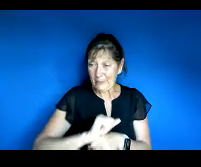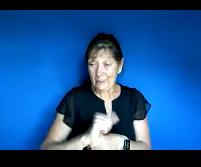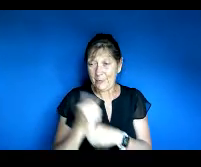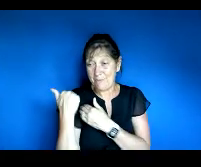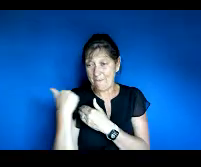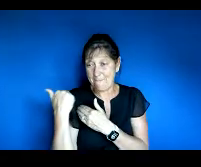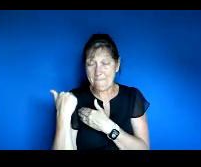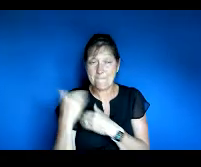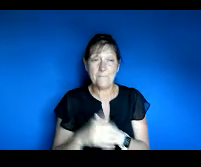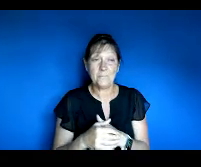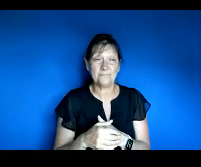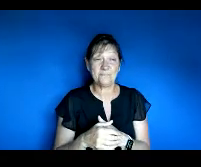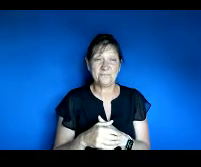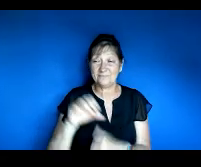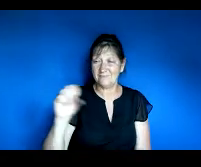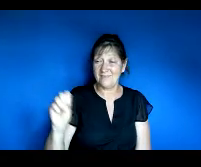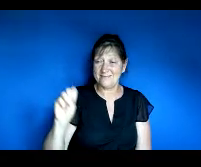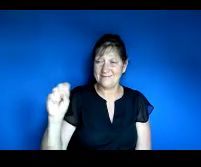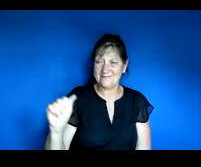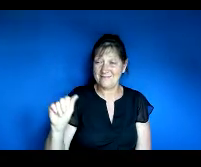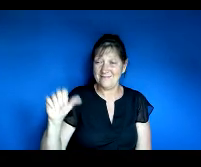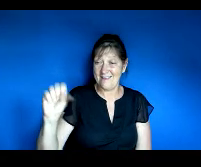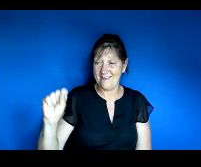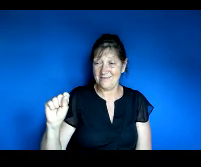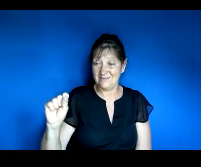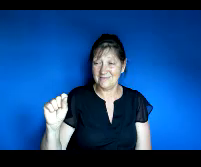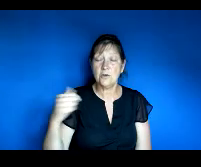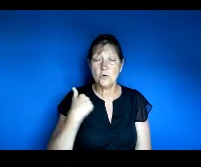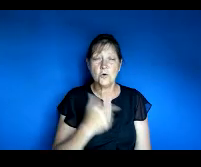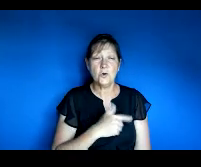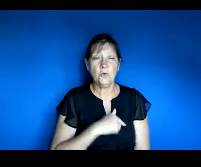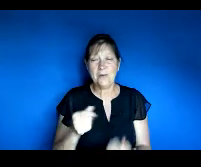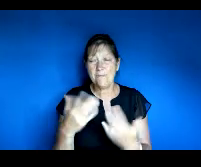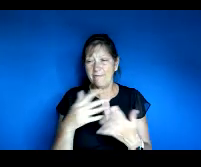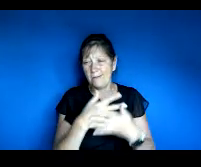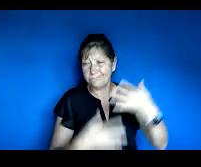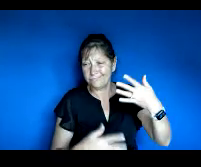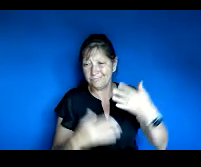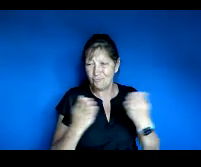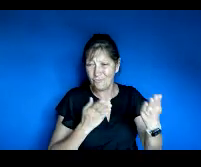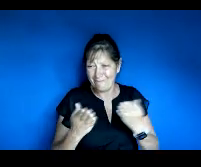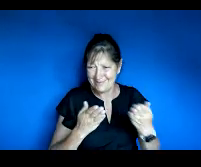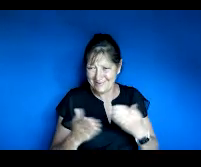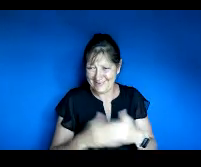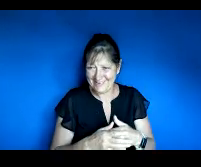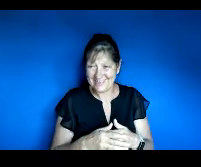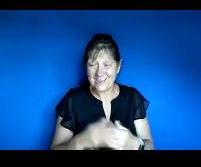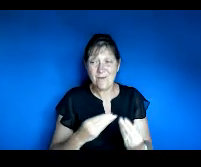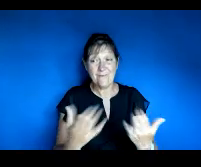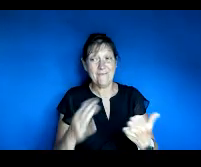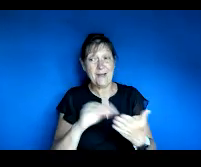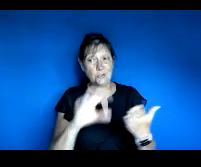as an office, we are here to provide the services, some of which I just mentioned, to students that are set up with our office